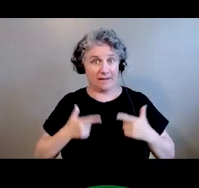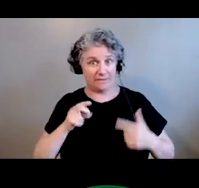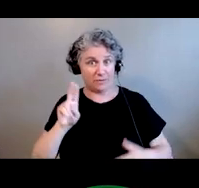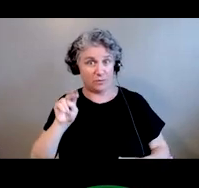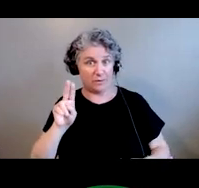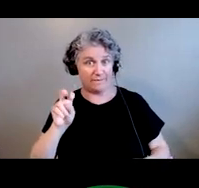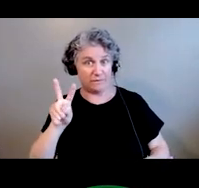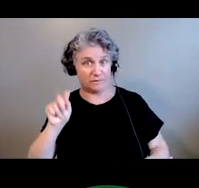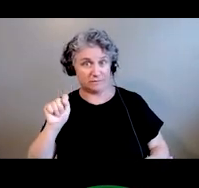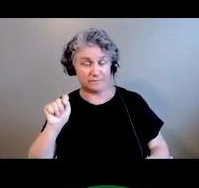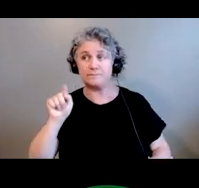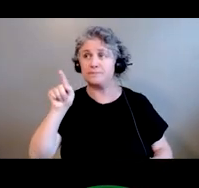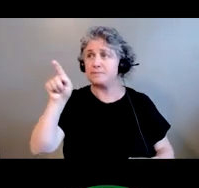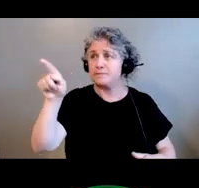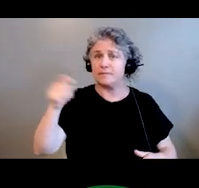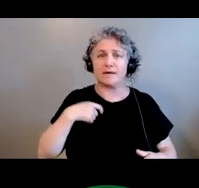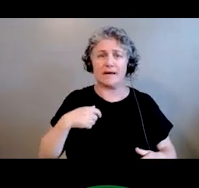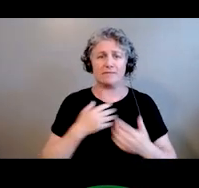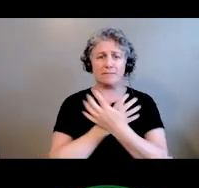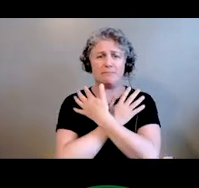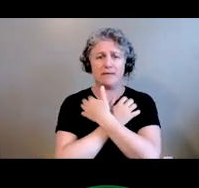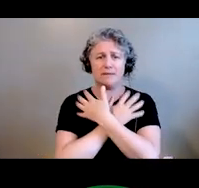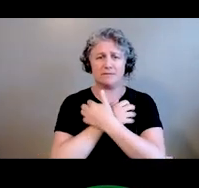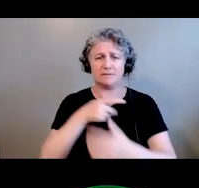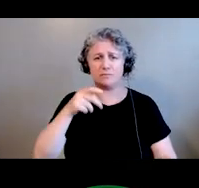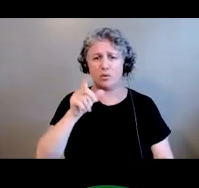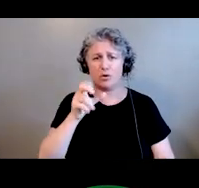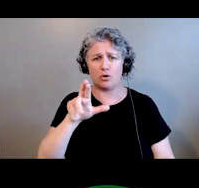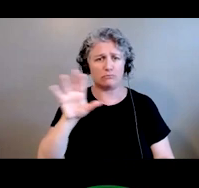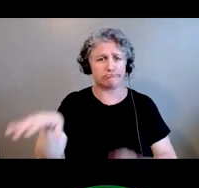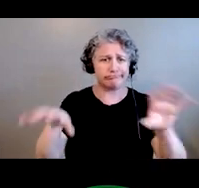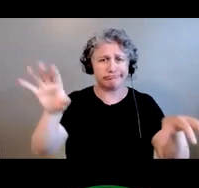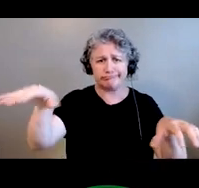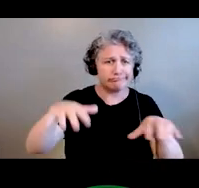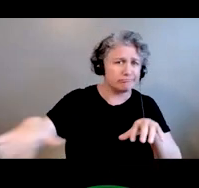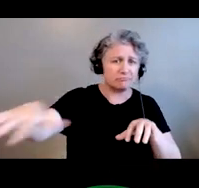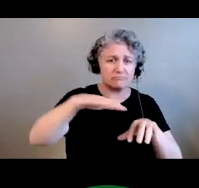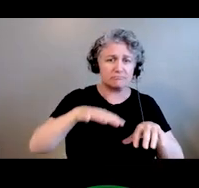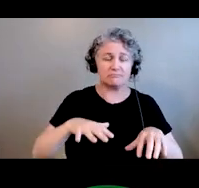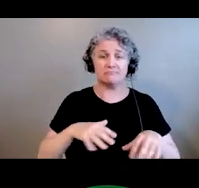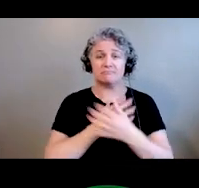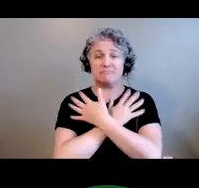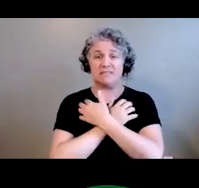anyone from you know, pull their stop people from their tracks up here and we need to do